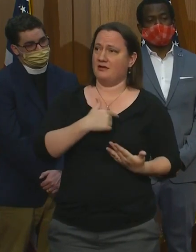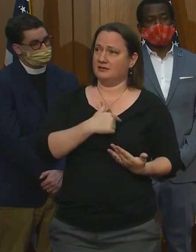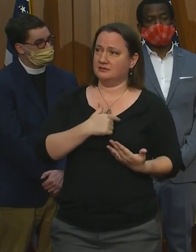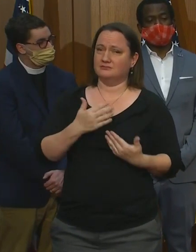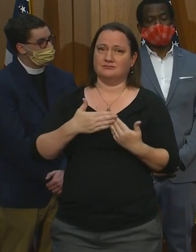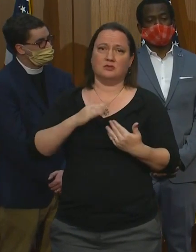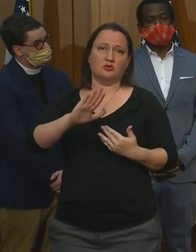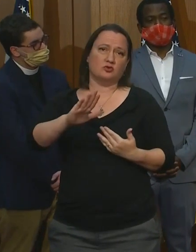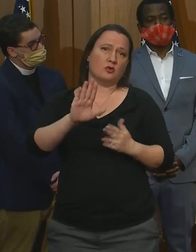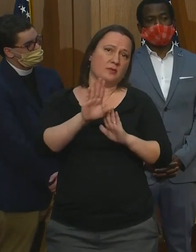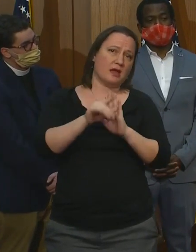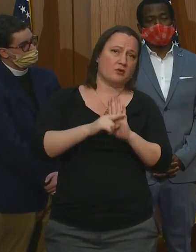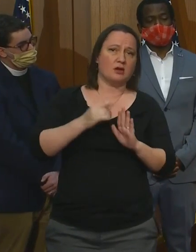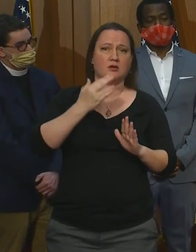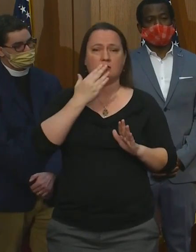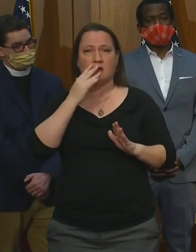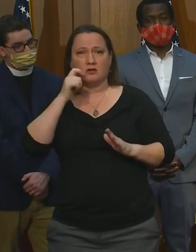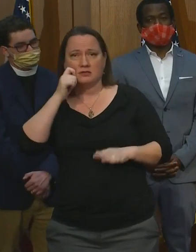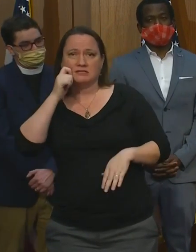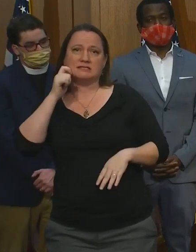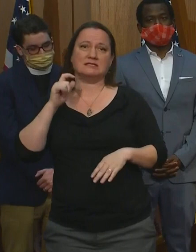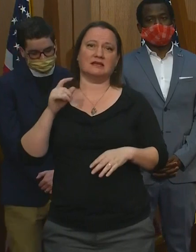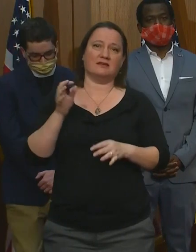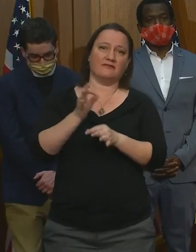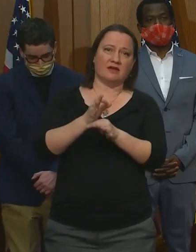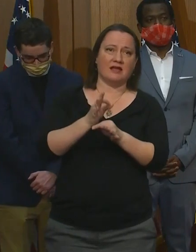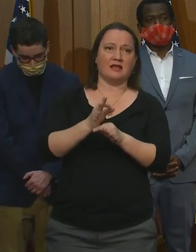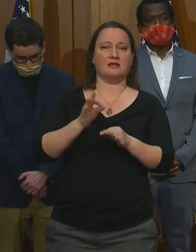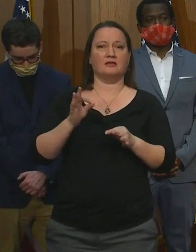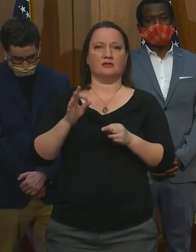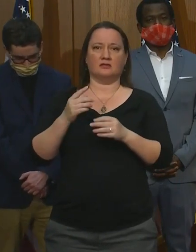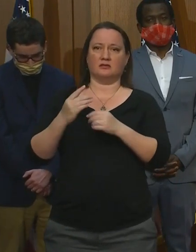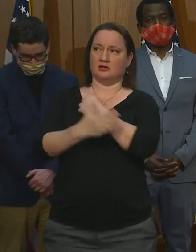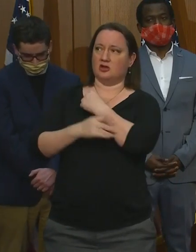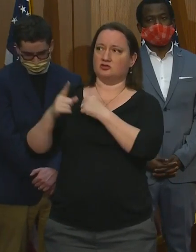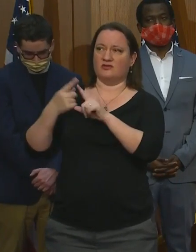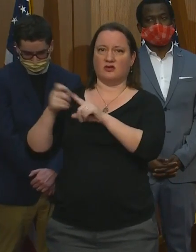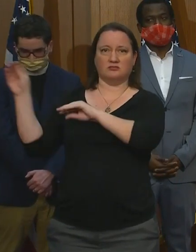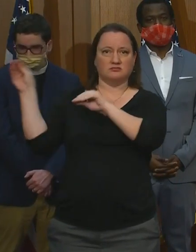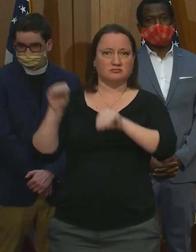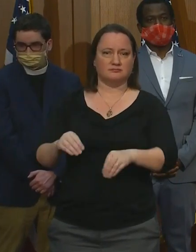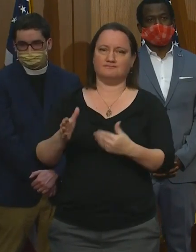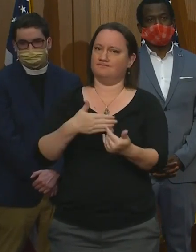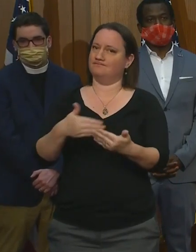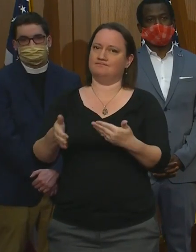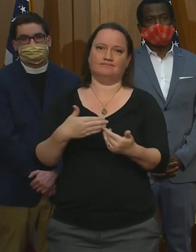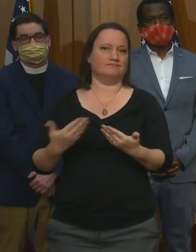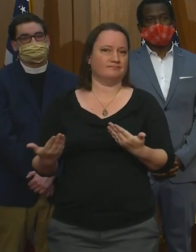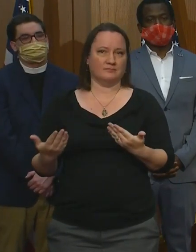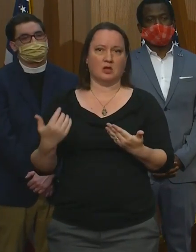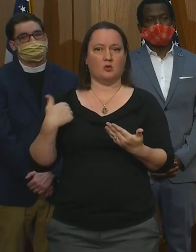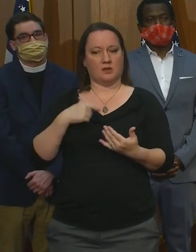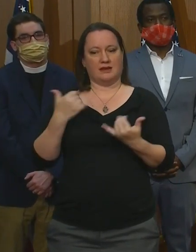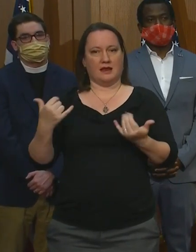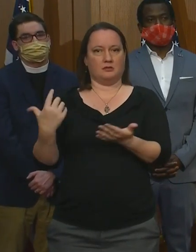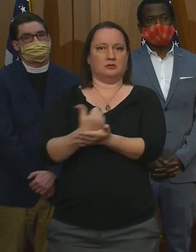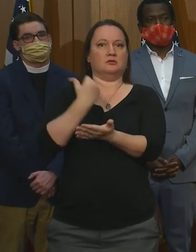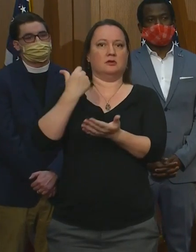EVERY SINGLE ONE OF US REGARDLESS OF YOUR COLOUR CREED FAITH NATIONALITY OR ORIGIN- WE'RE WITNESSING A MOMENT